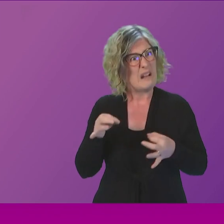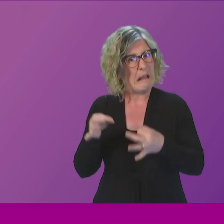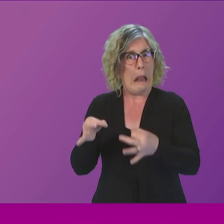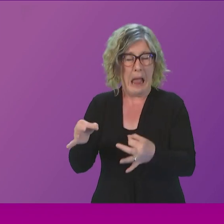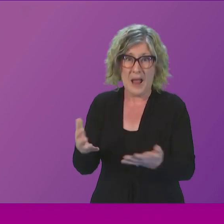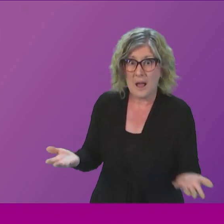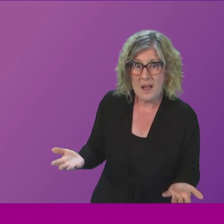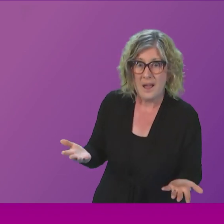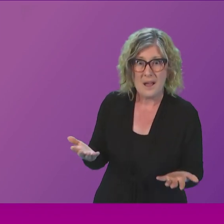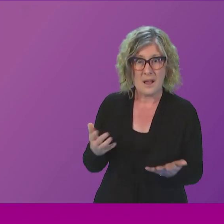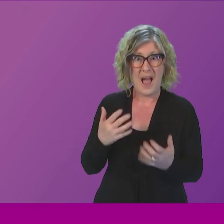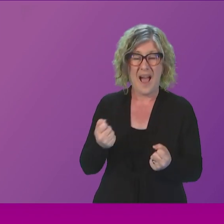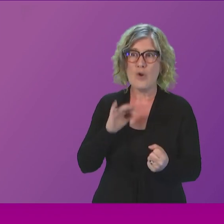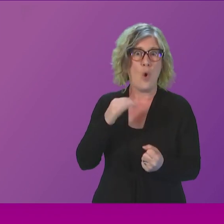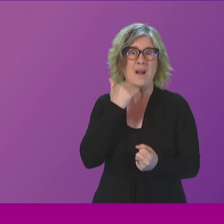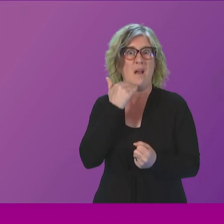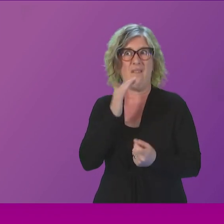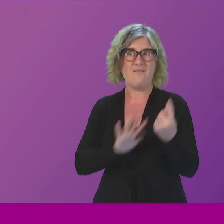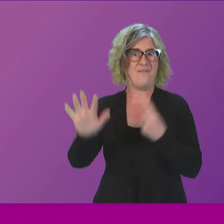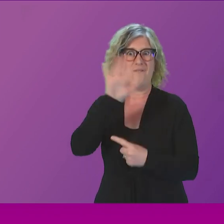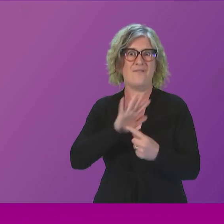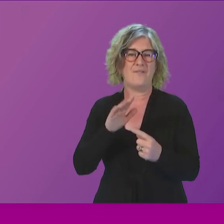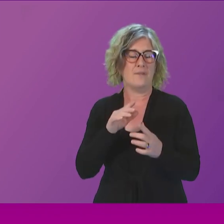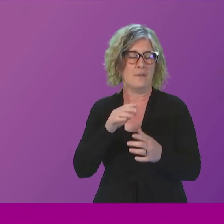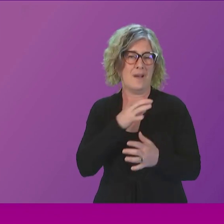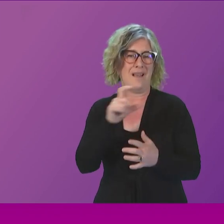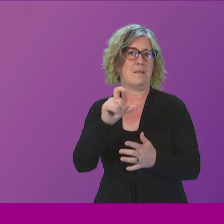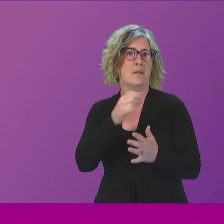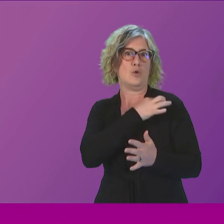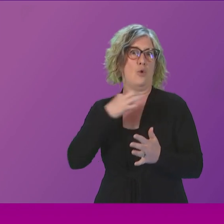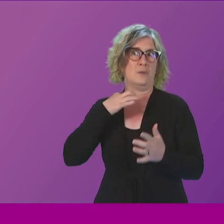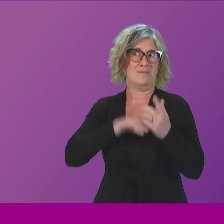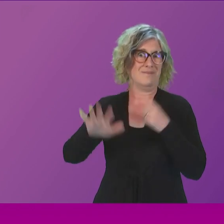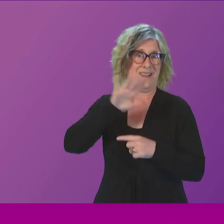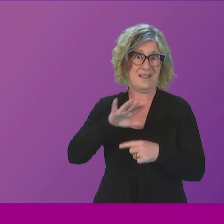There is a shortage of oncologists across Scotland when cancer remains Scotland’s biggest killer.